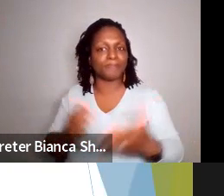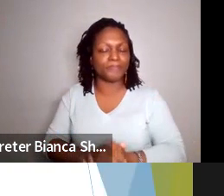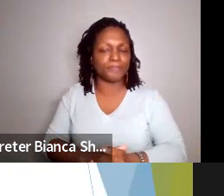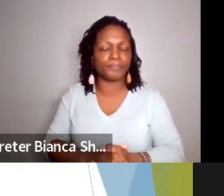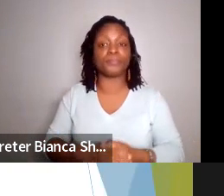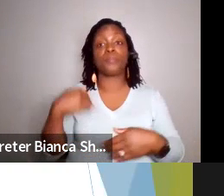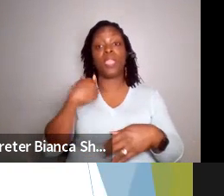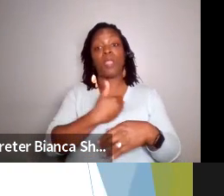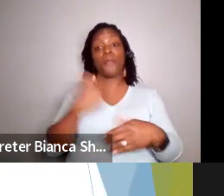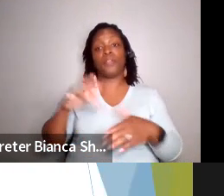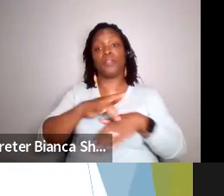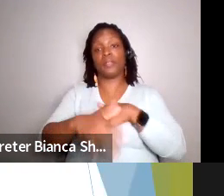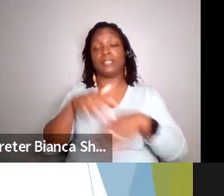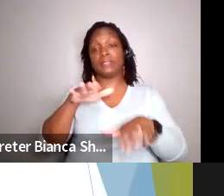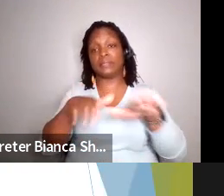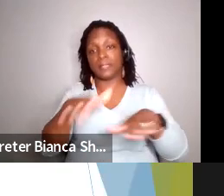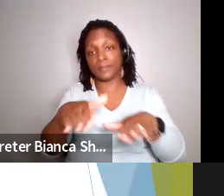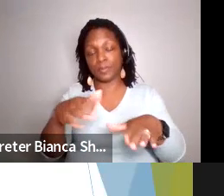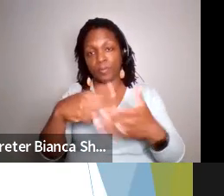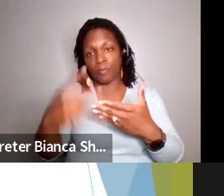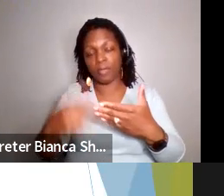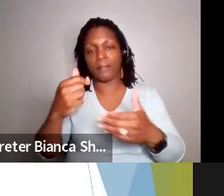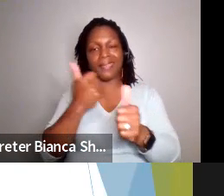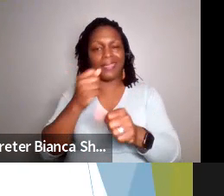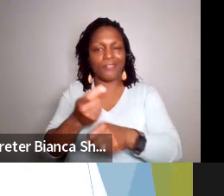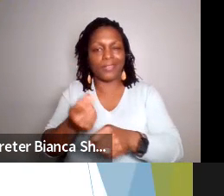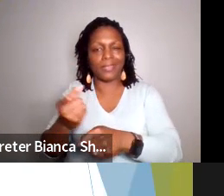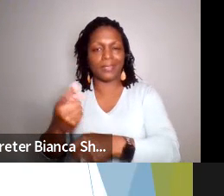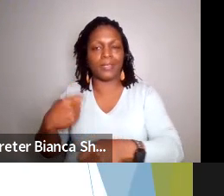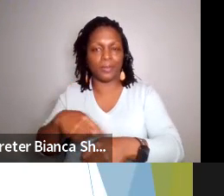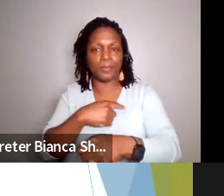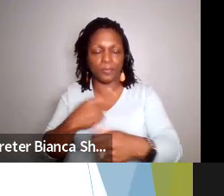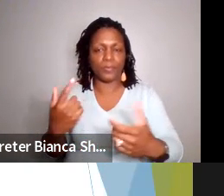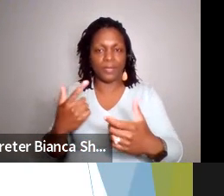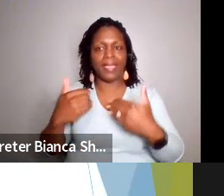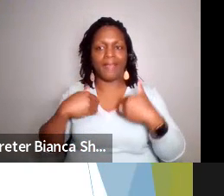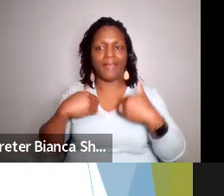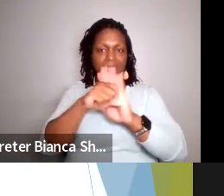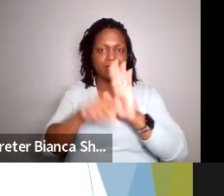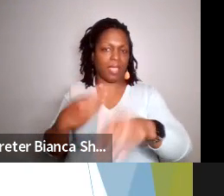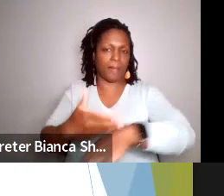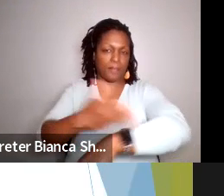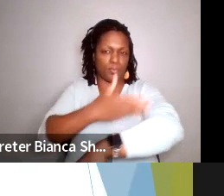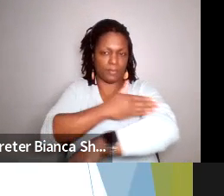And then our early steps program Every year we engage in a statewide improvement plan, and we have many activities.